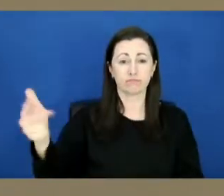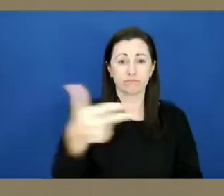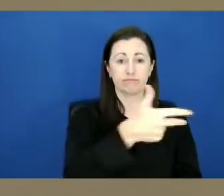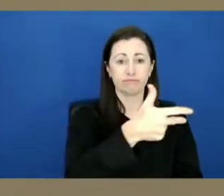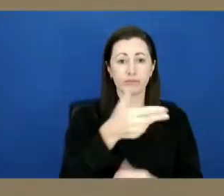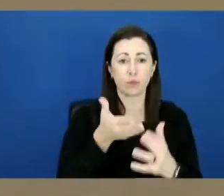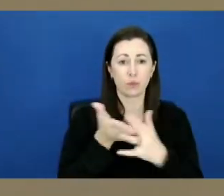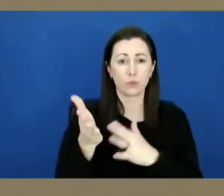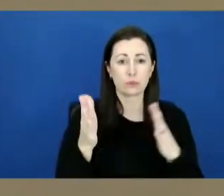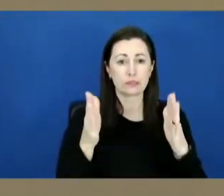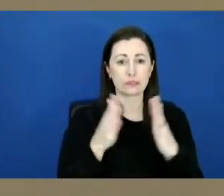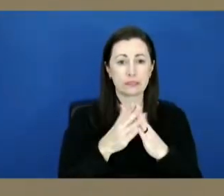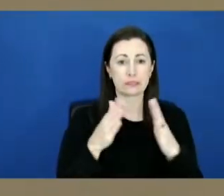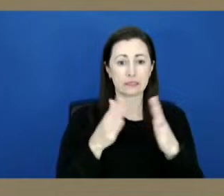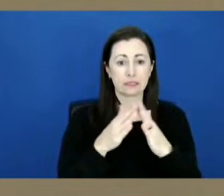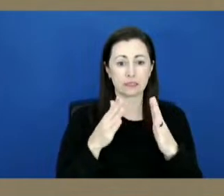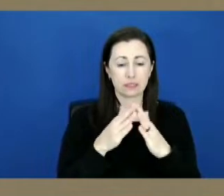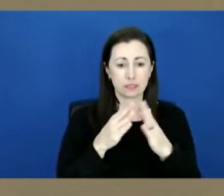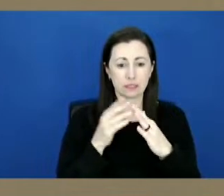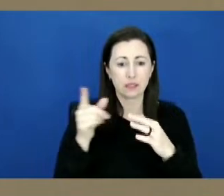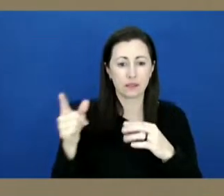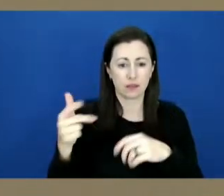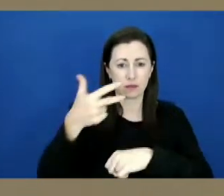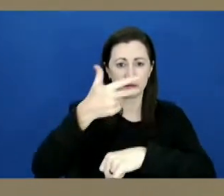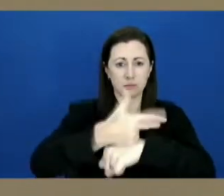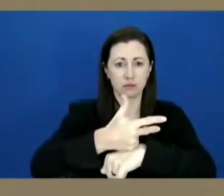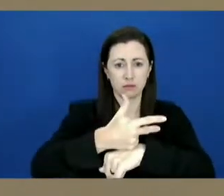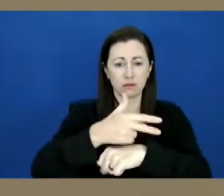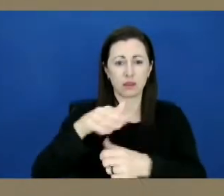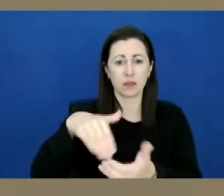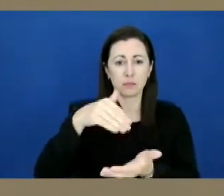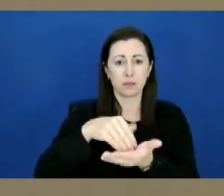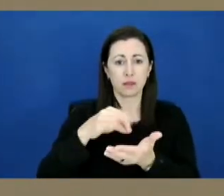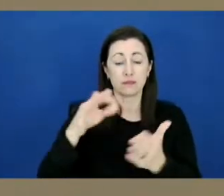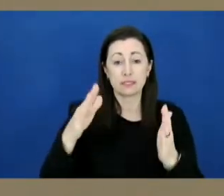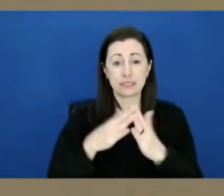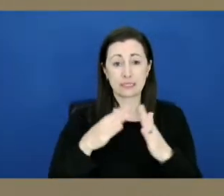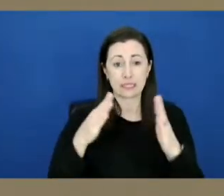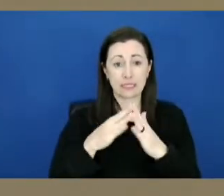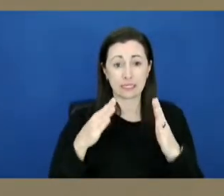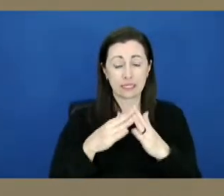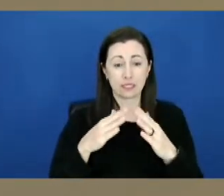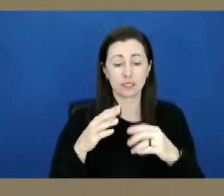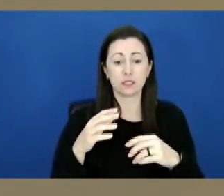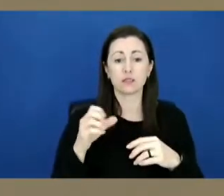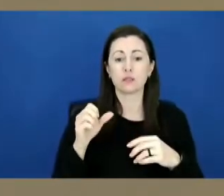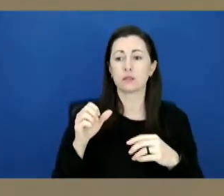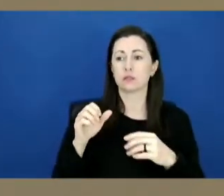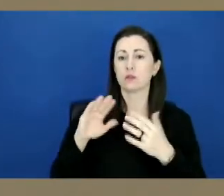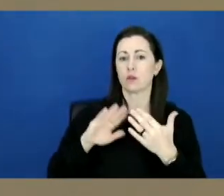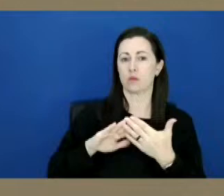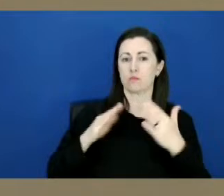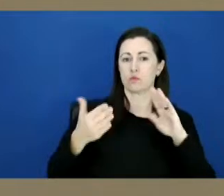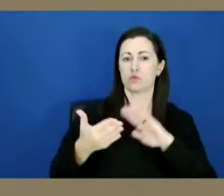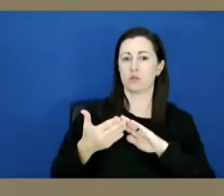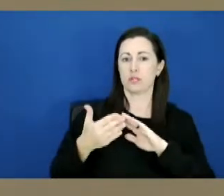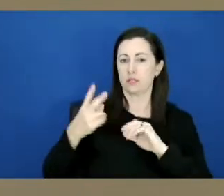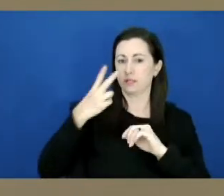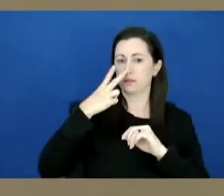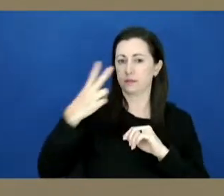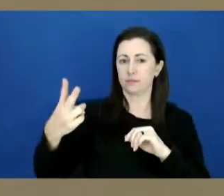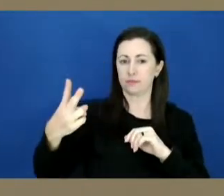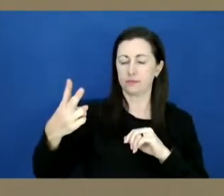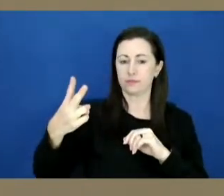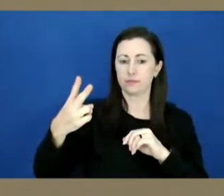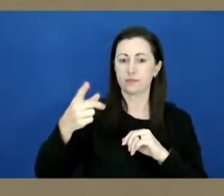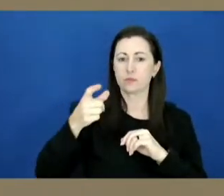CITY WITH GERMAN PRISONERS ON